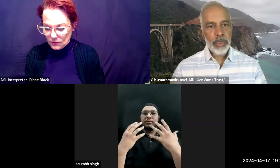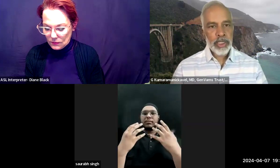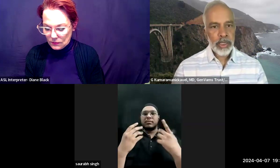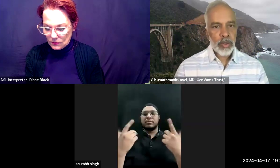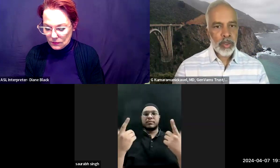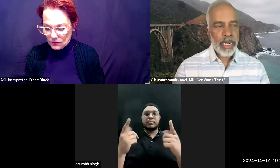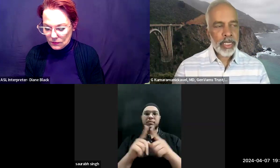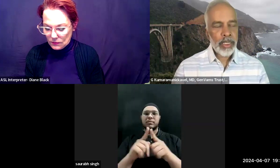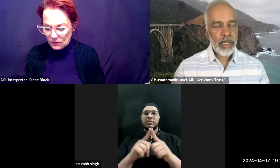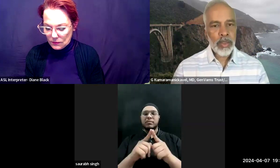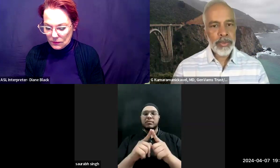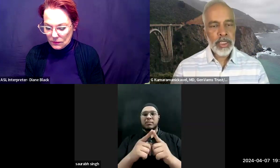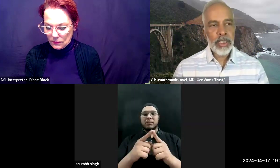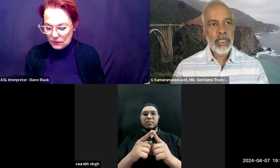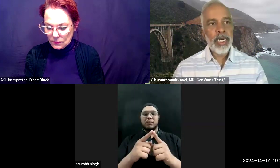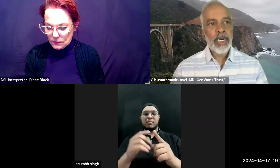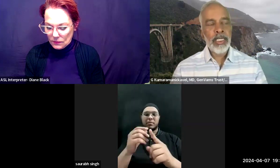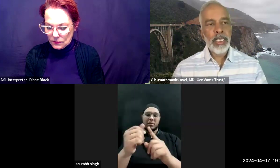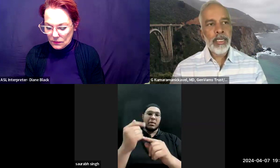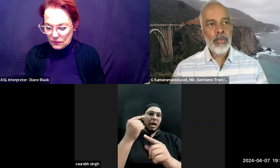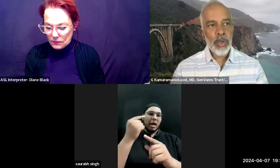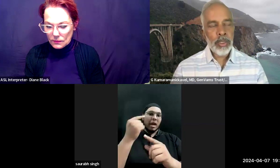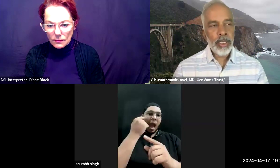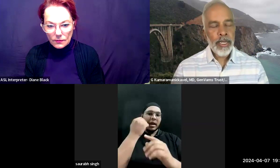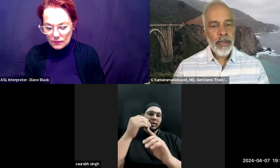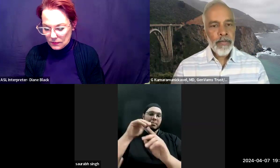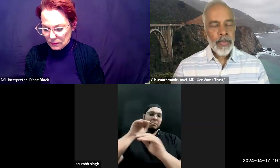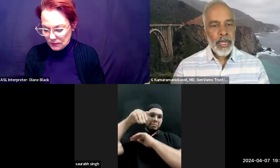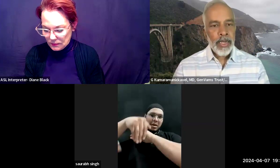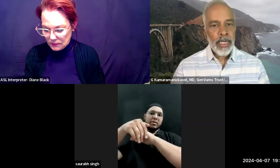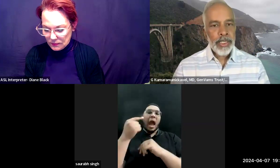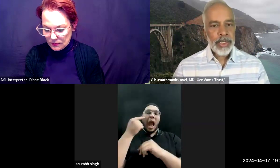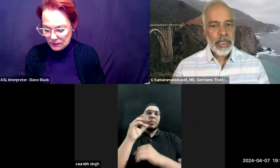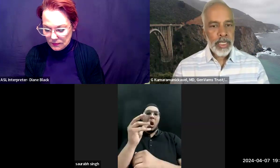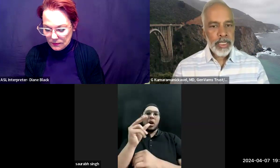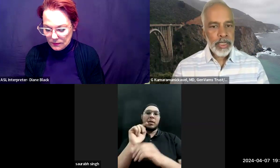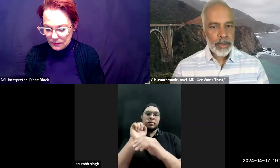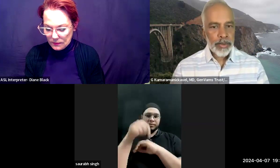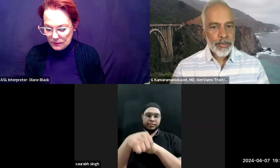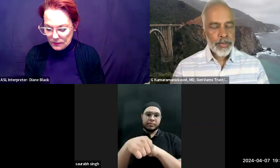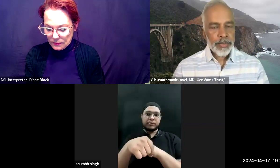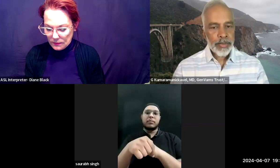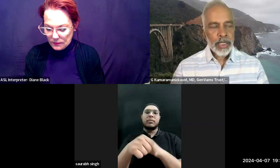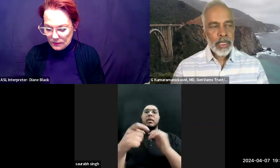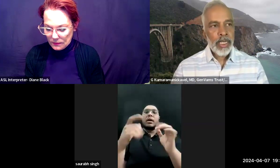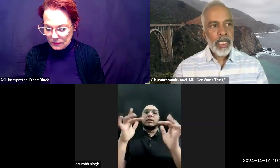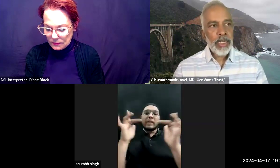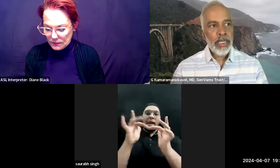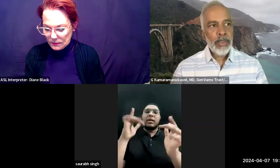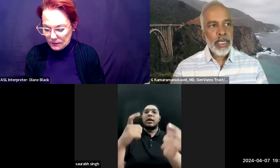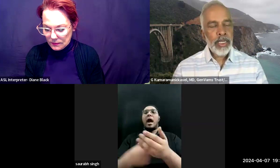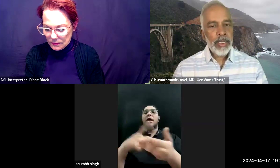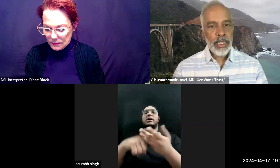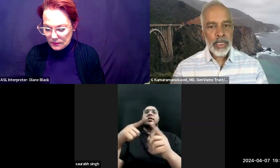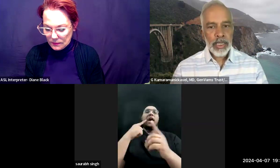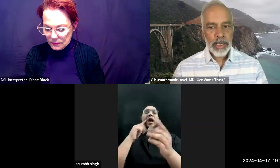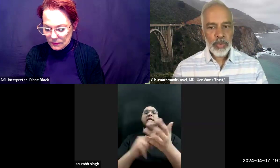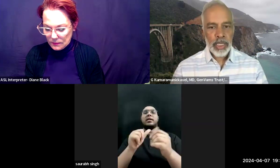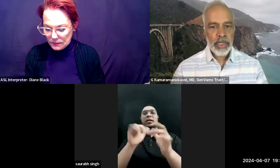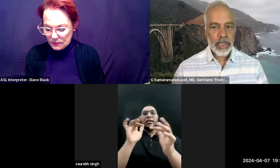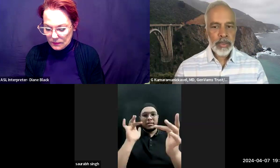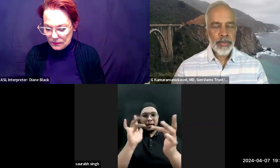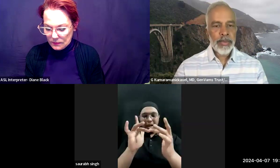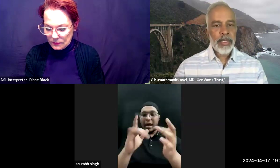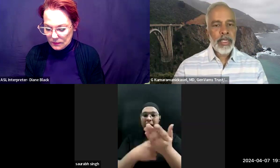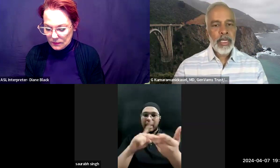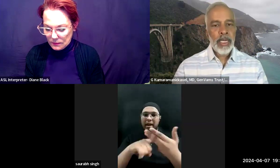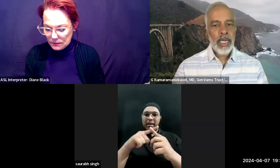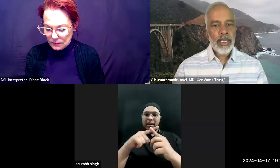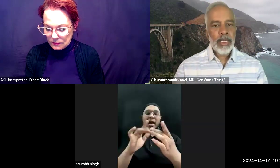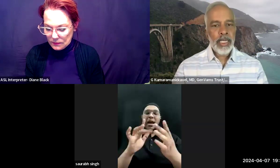posterior or back end of the eyeball, and reaches the retina. And then the retina is stimulated and